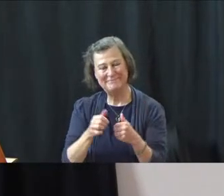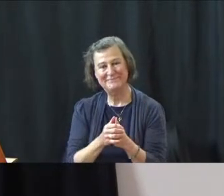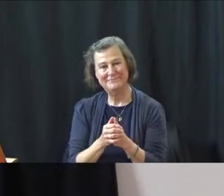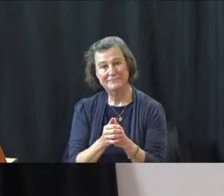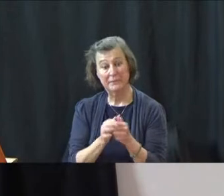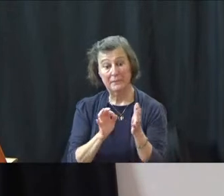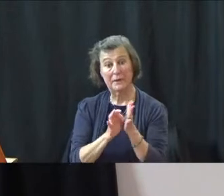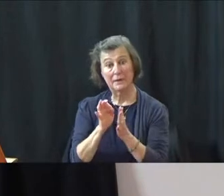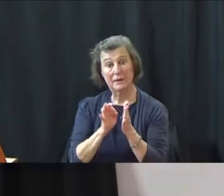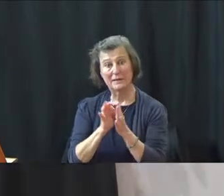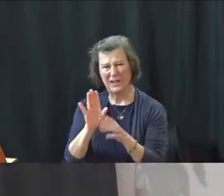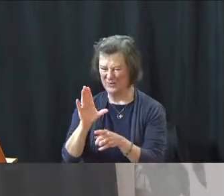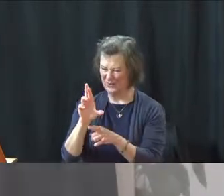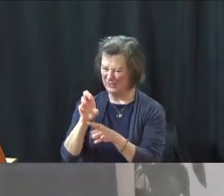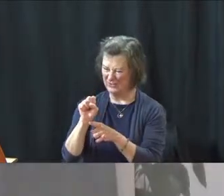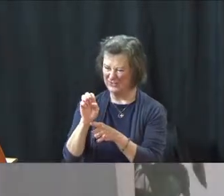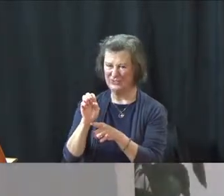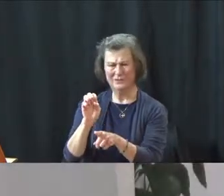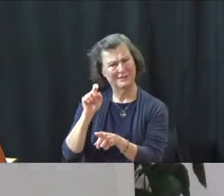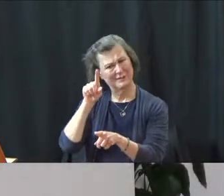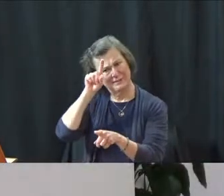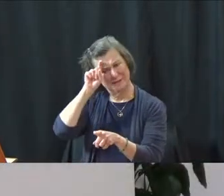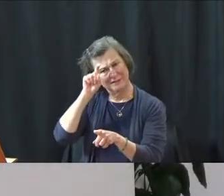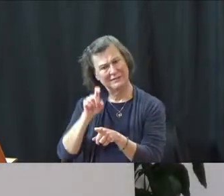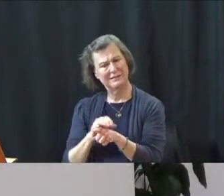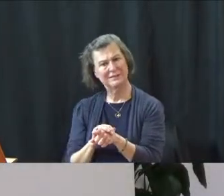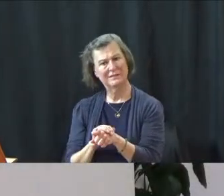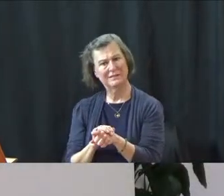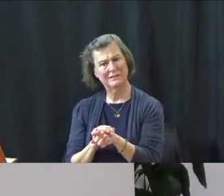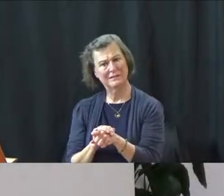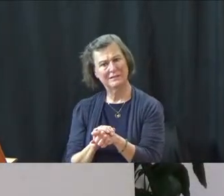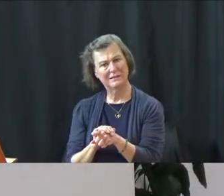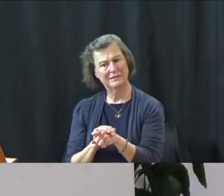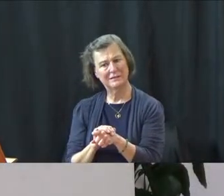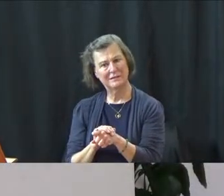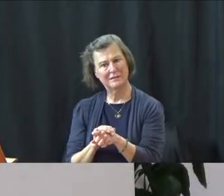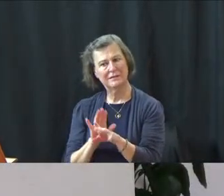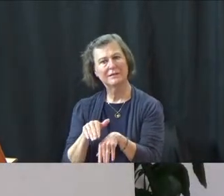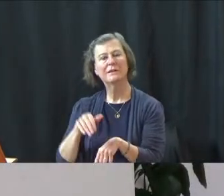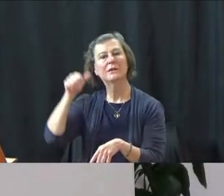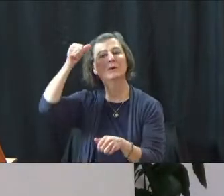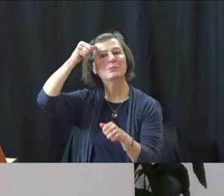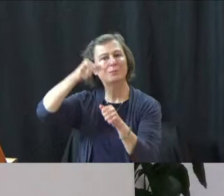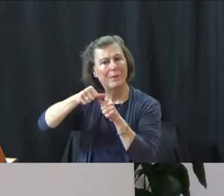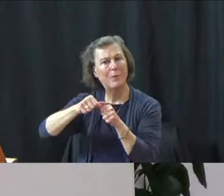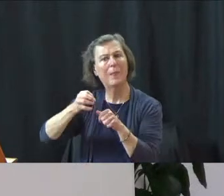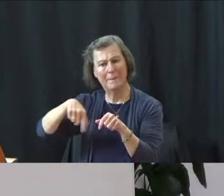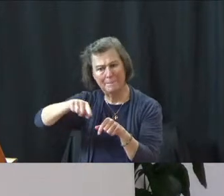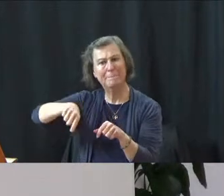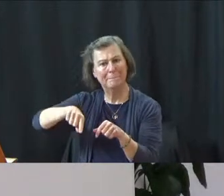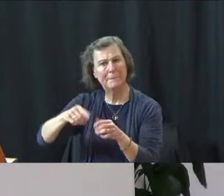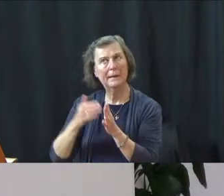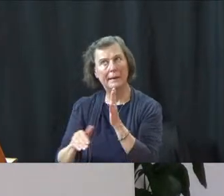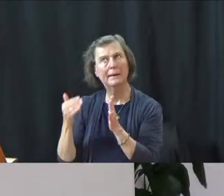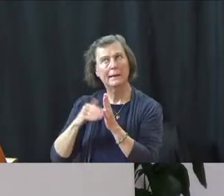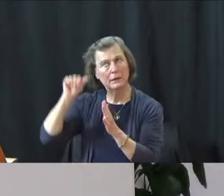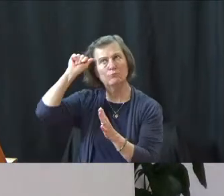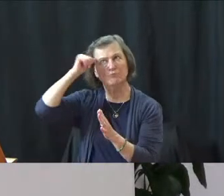Count your curses. Remember them again and again.